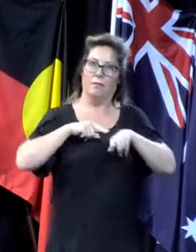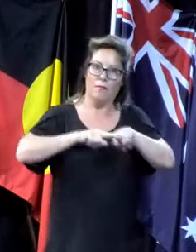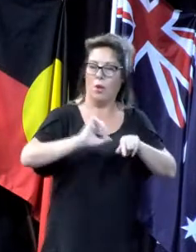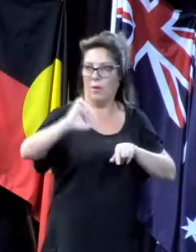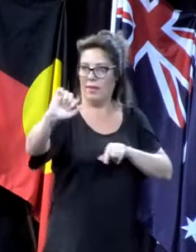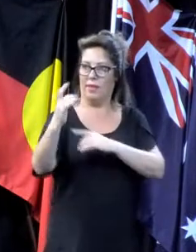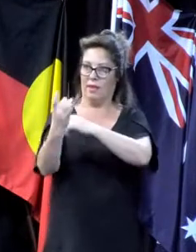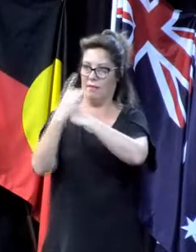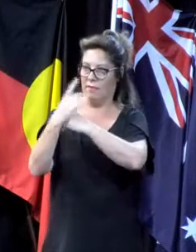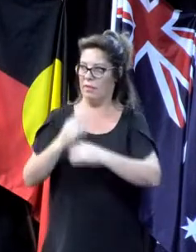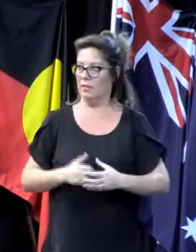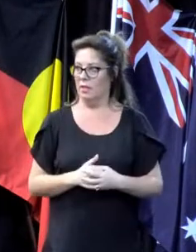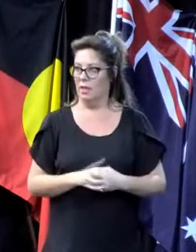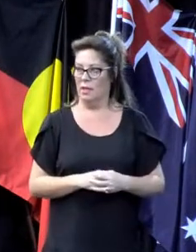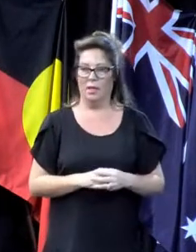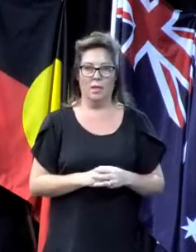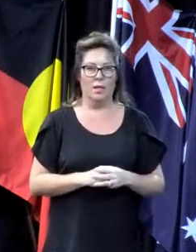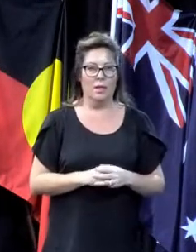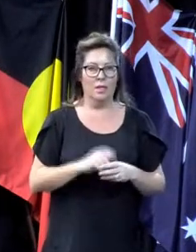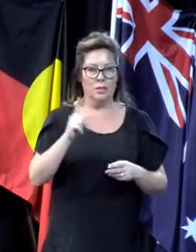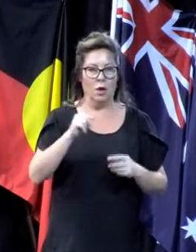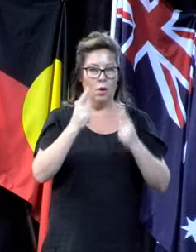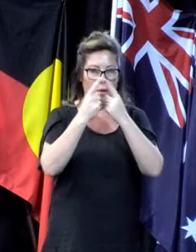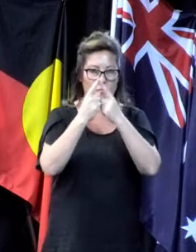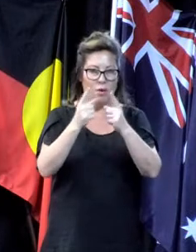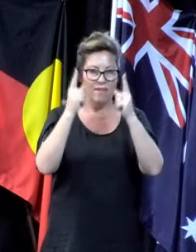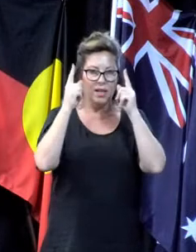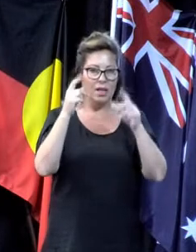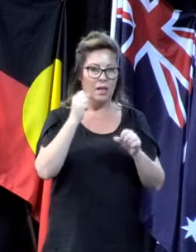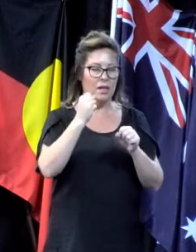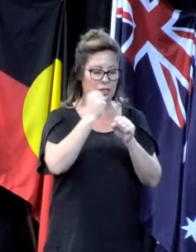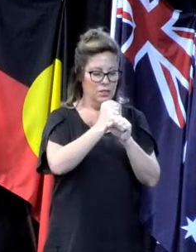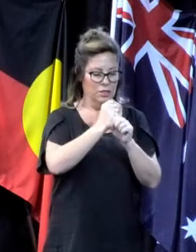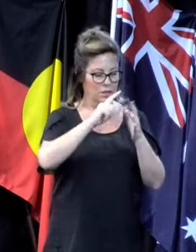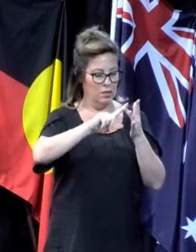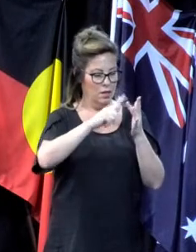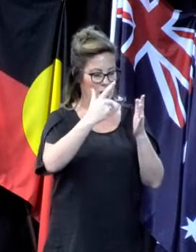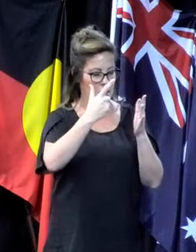So, you're speaking there about Professor Loretta Giorcelli.